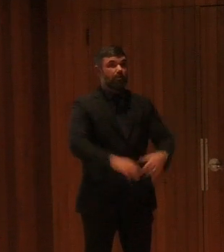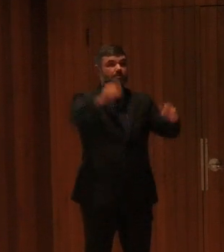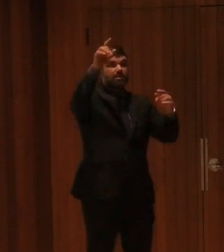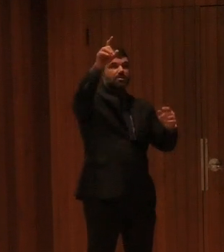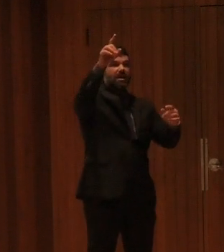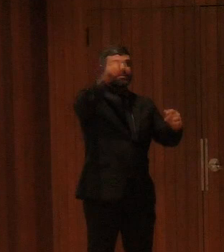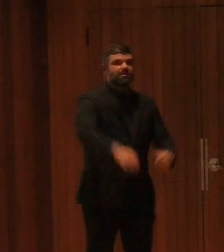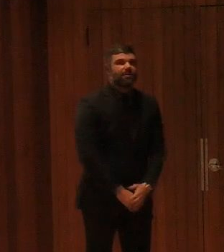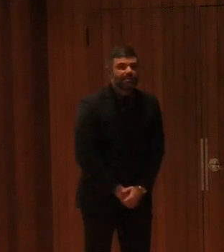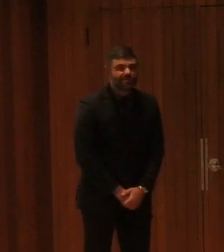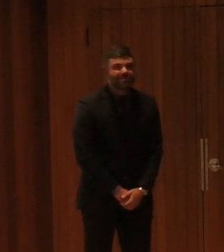Oh, in the back, sorry.